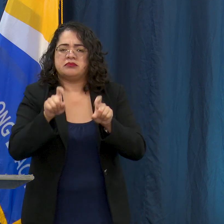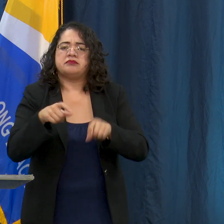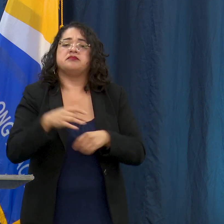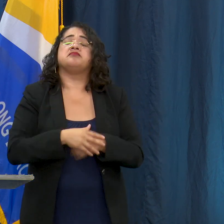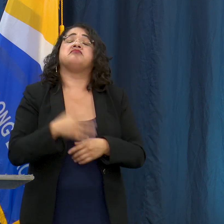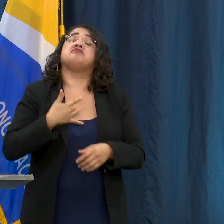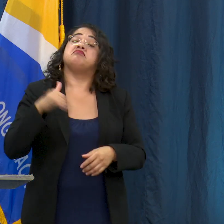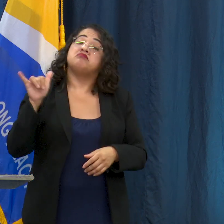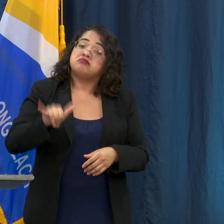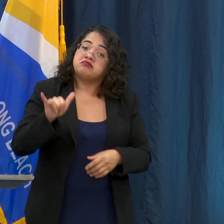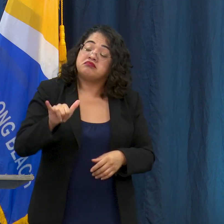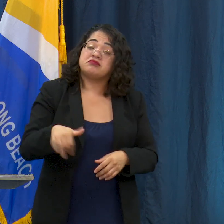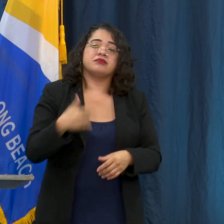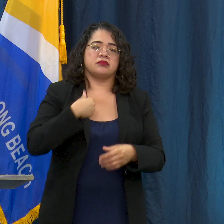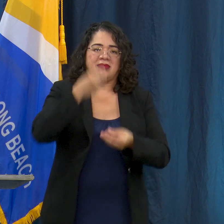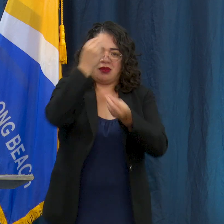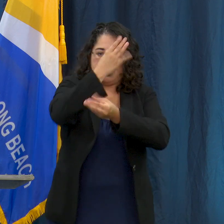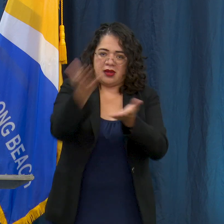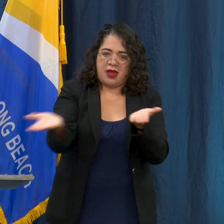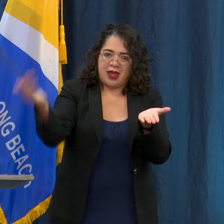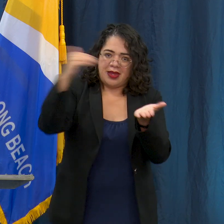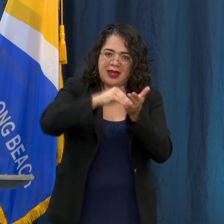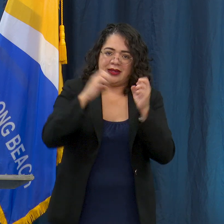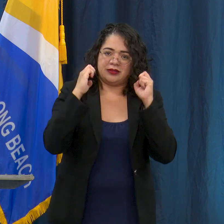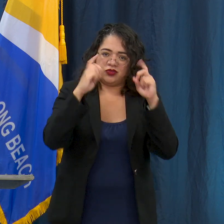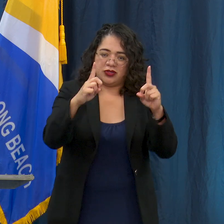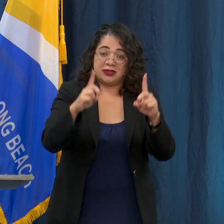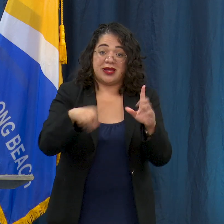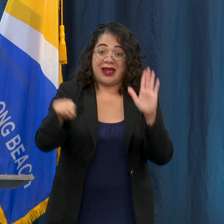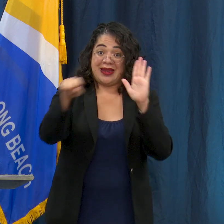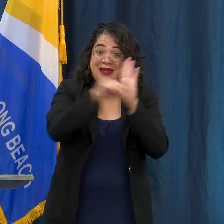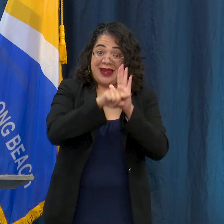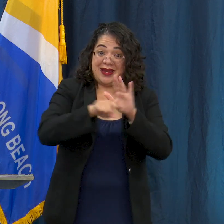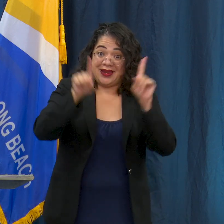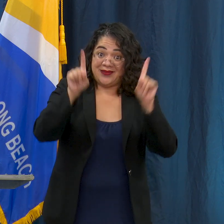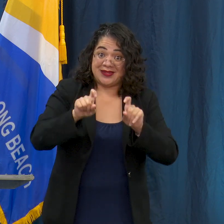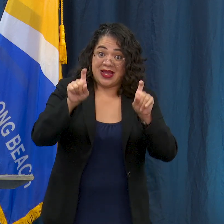that a negative test just gives you a snapshot of what's occurring right at